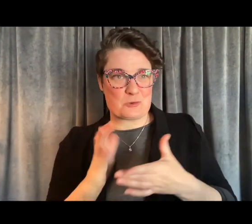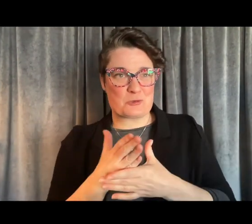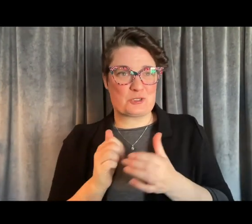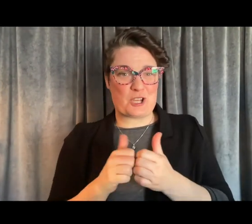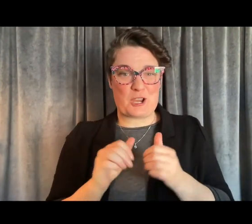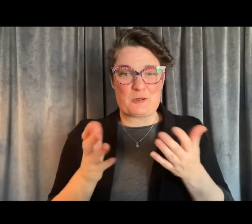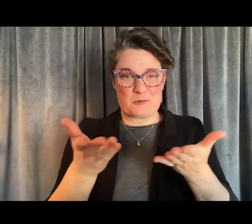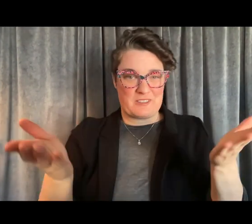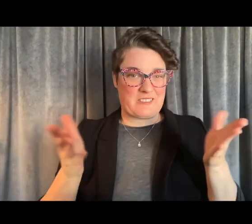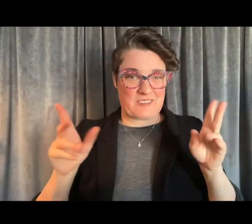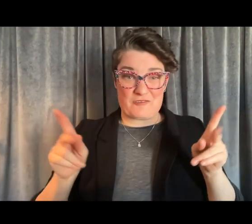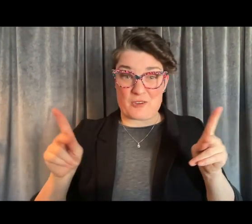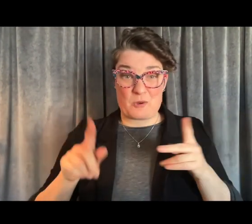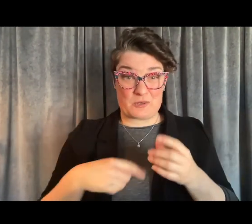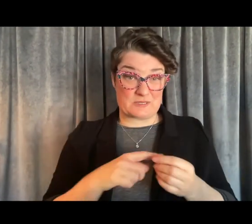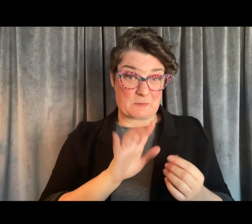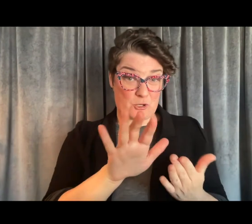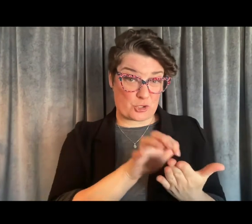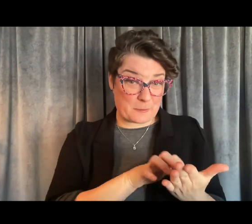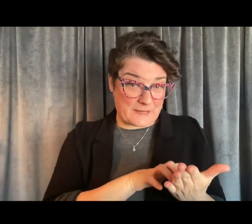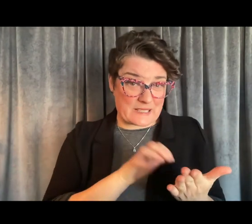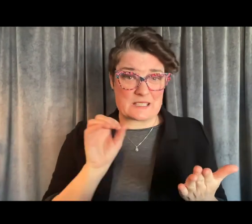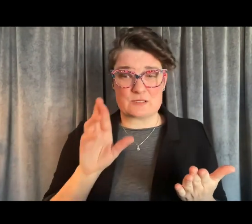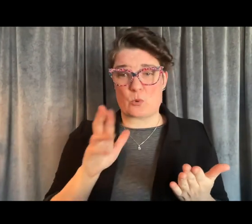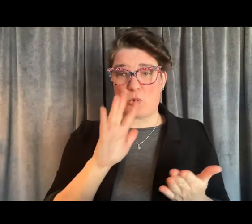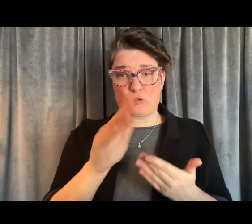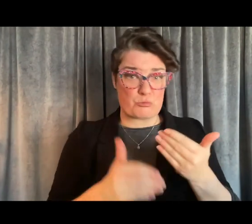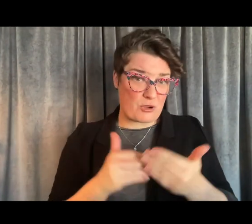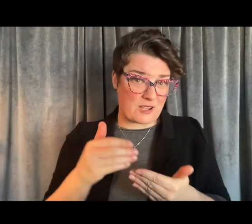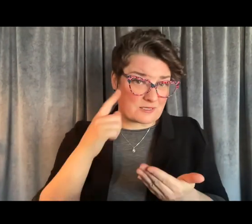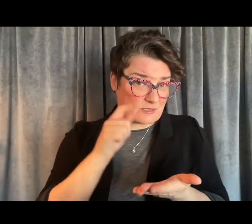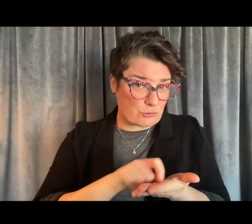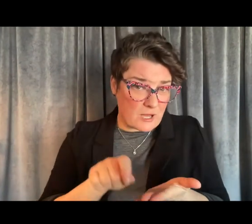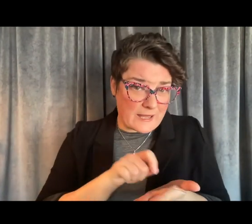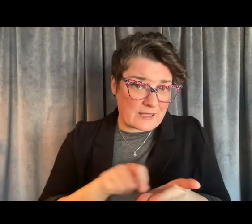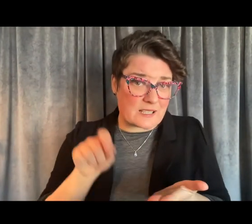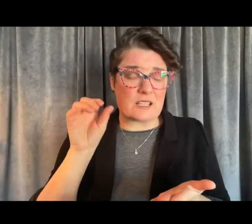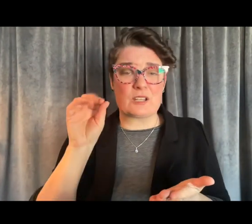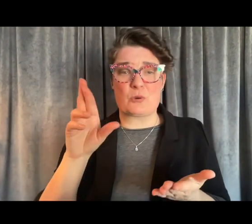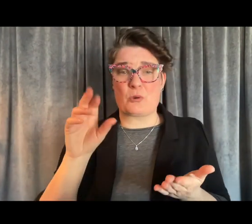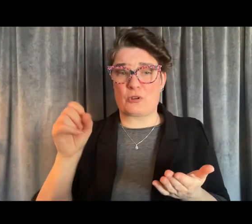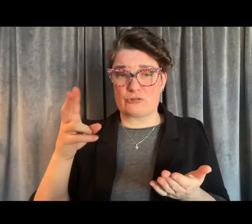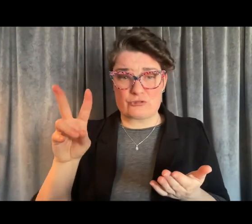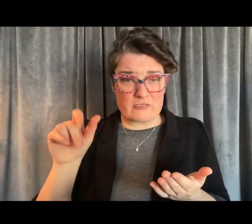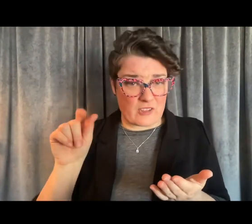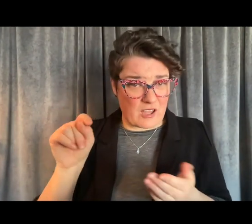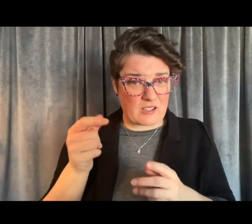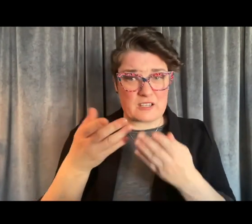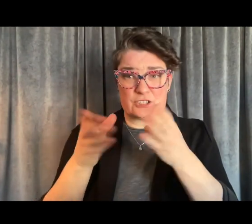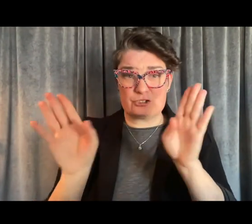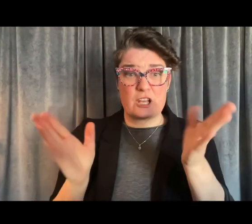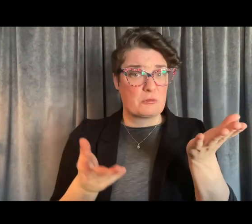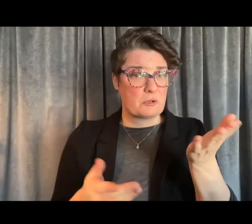like to share with folks about your piece or about the process of writing the piece or about Shvat in general.